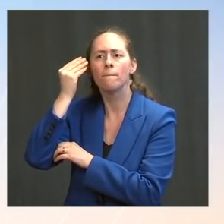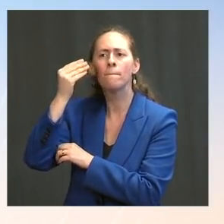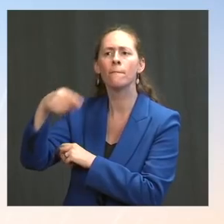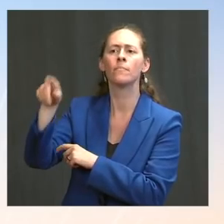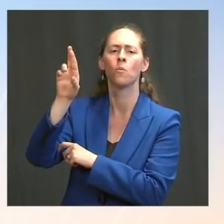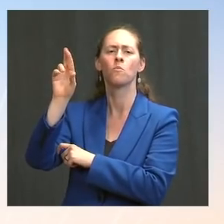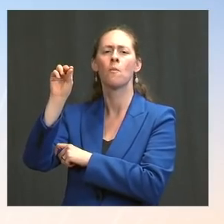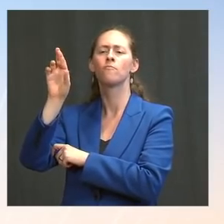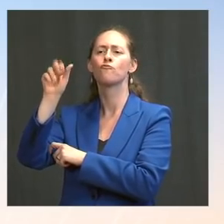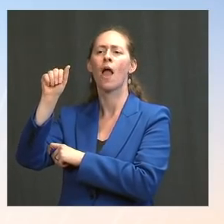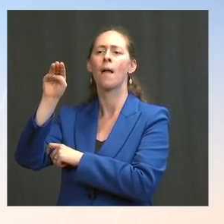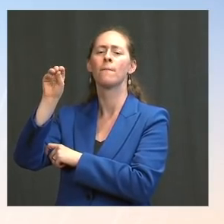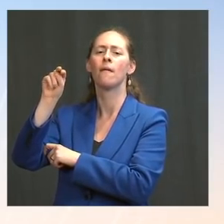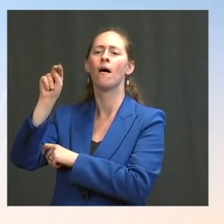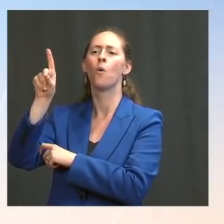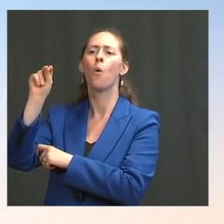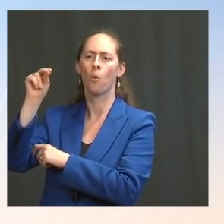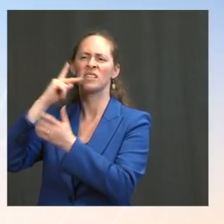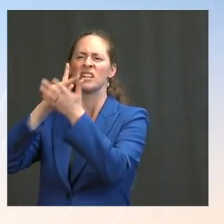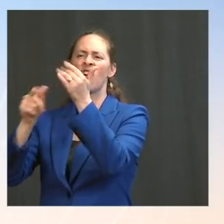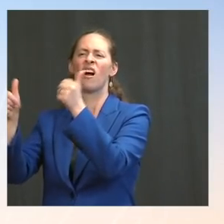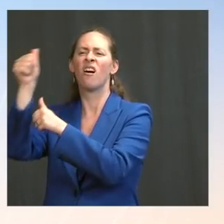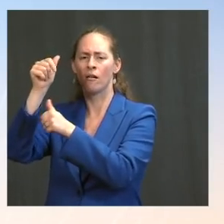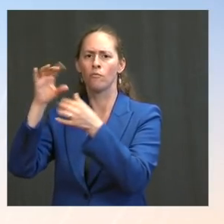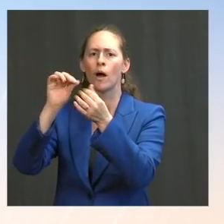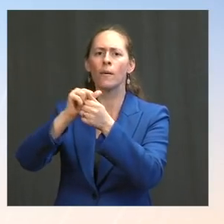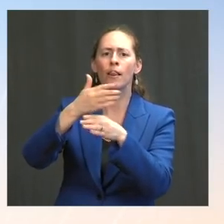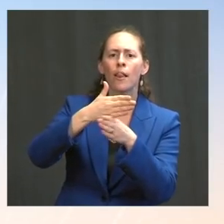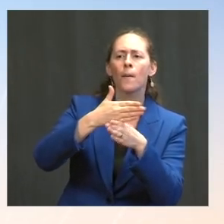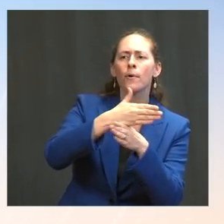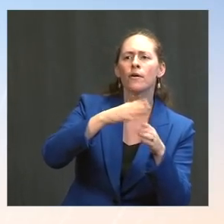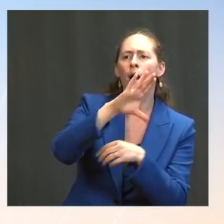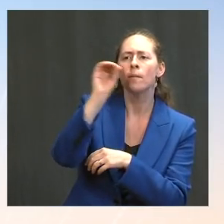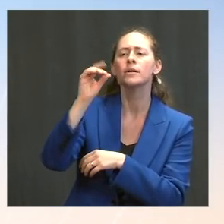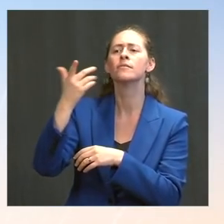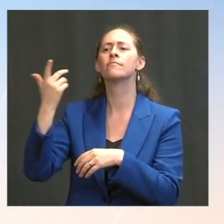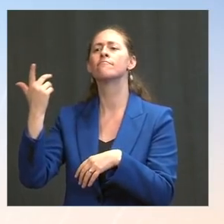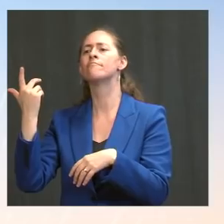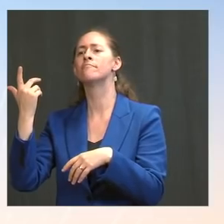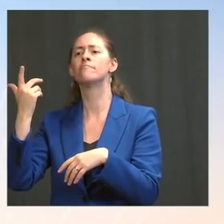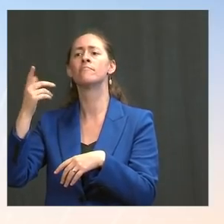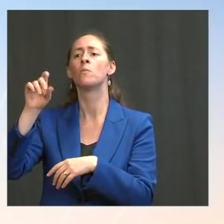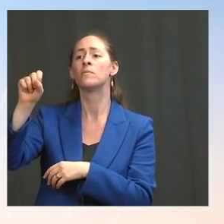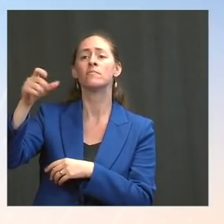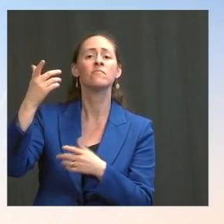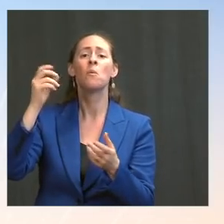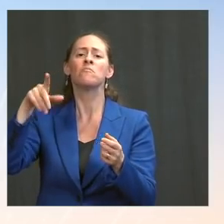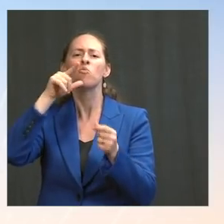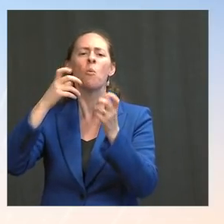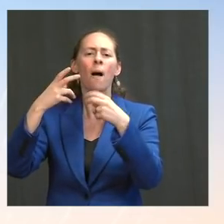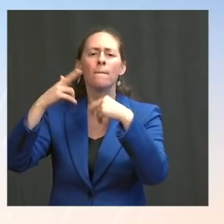and logging companies, sawmill operators, retailers, appliance makers, and homebuilders from across the nation, and will meet in the coming days